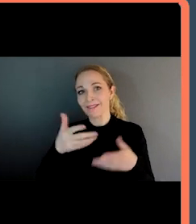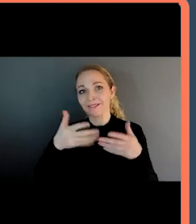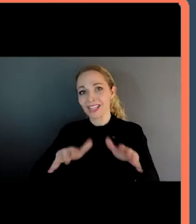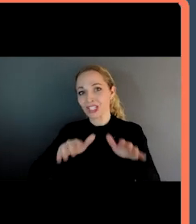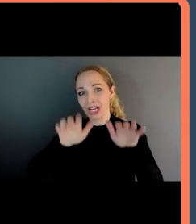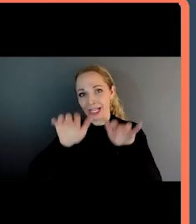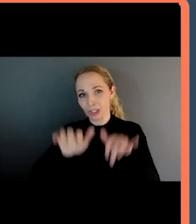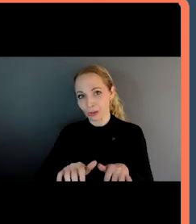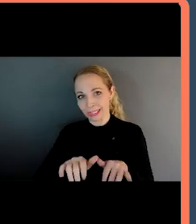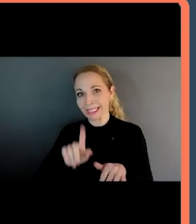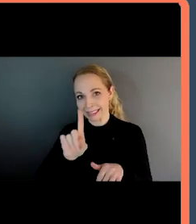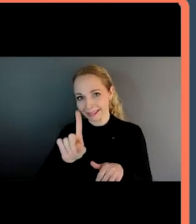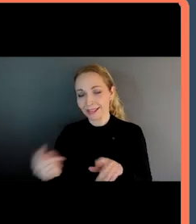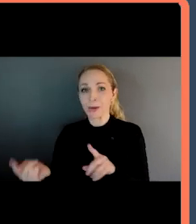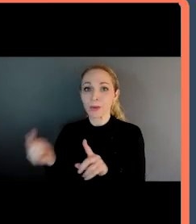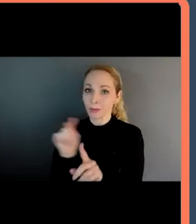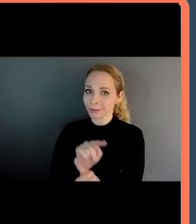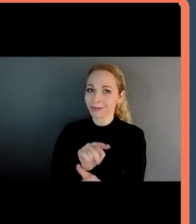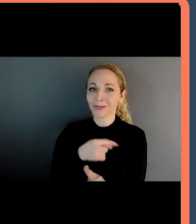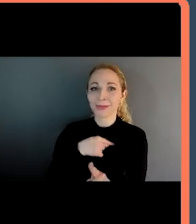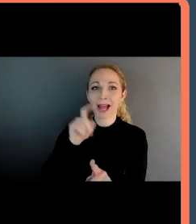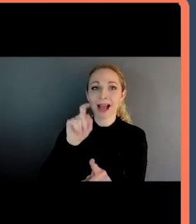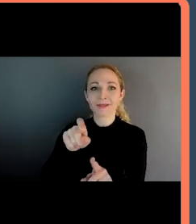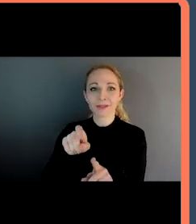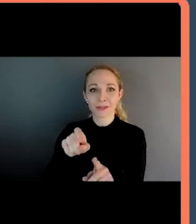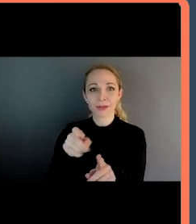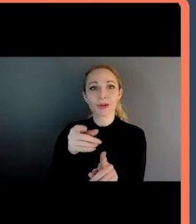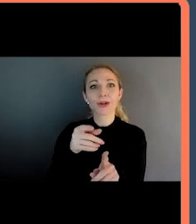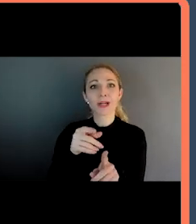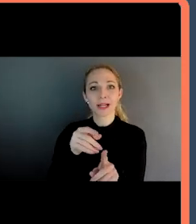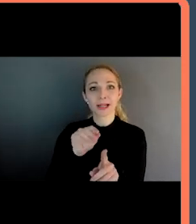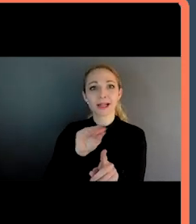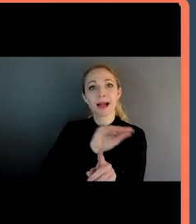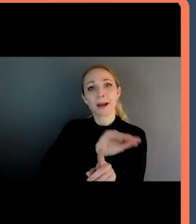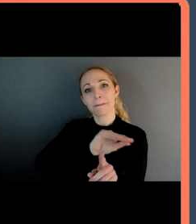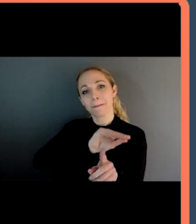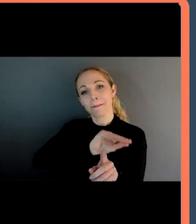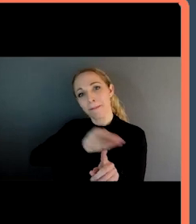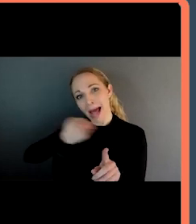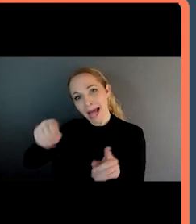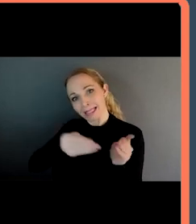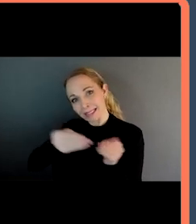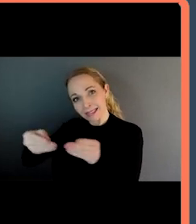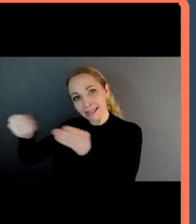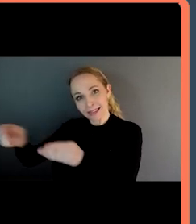WE NEED TO PASS OUR NEW FIELDS THROUGH.